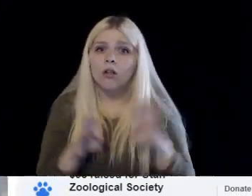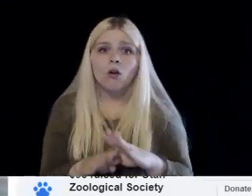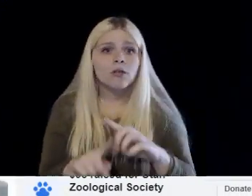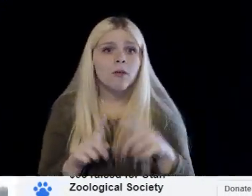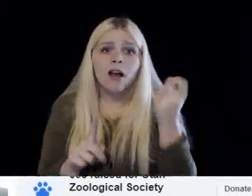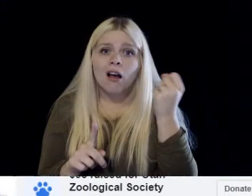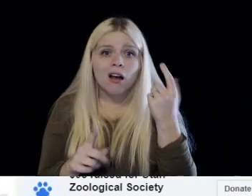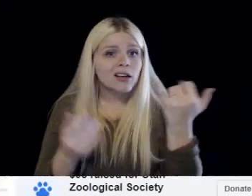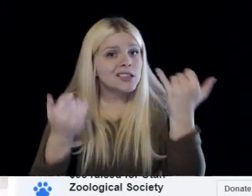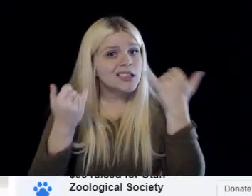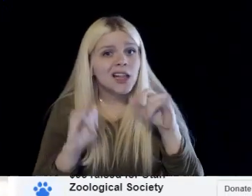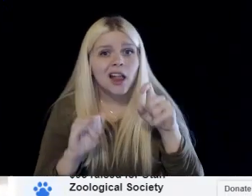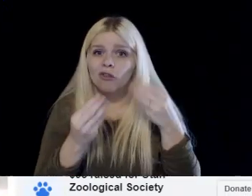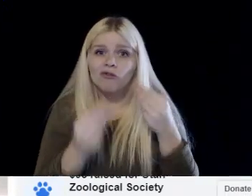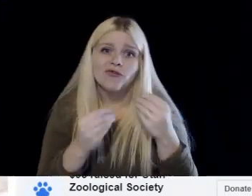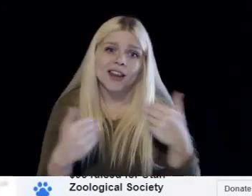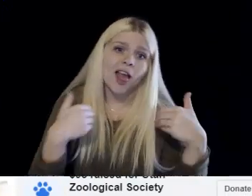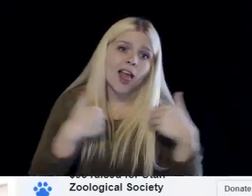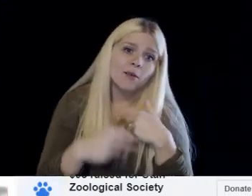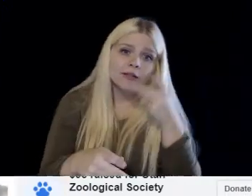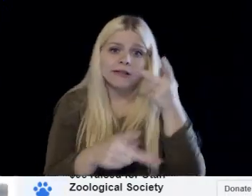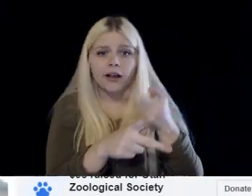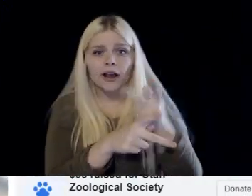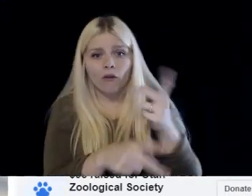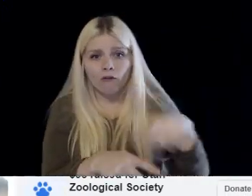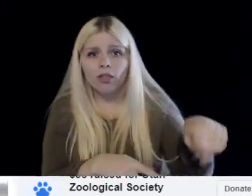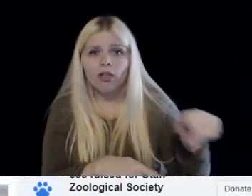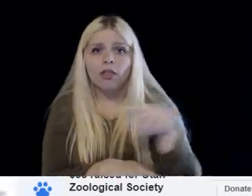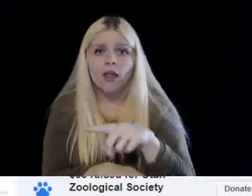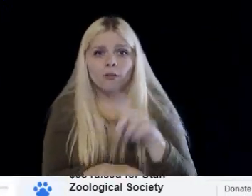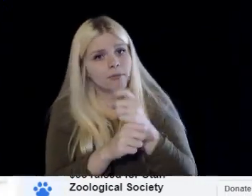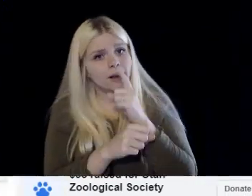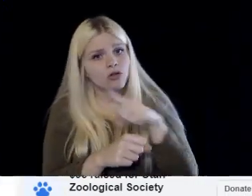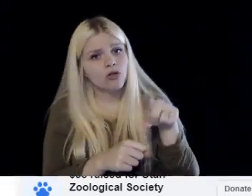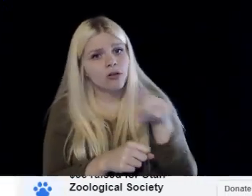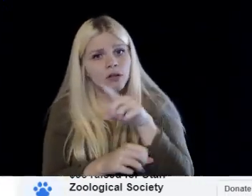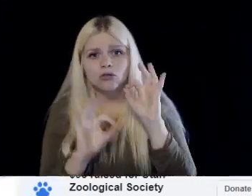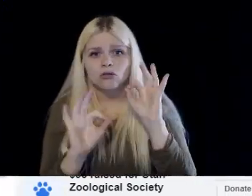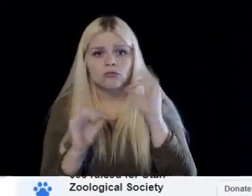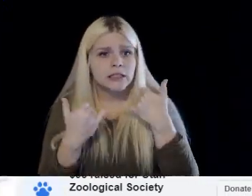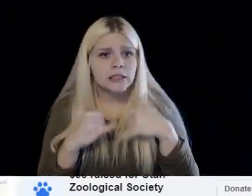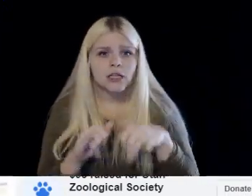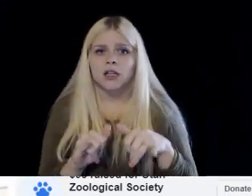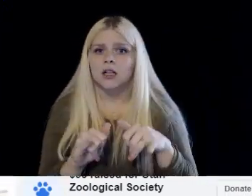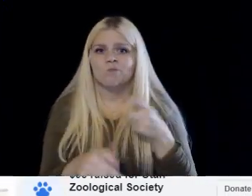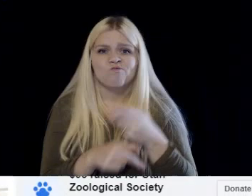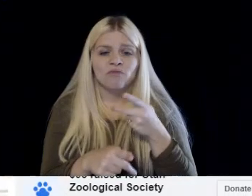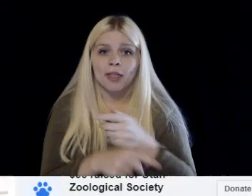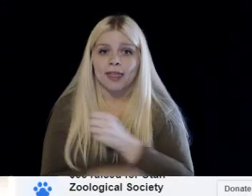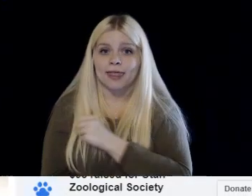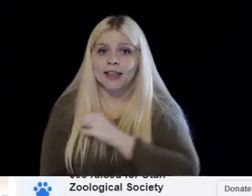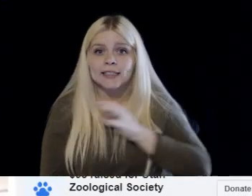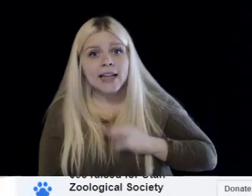need to feed and care for, and we need to make sure their dedicated staff that's coming in and doing the feeding and care- that they're well cared for as well.